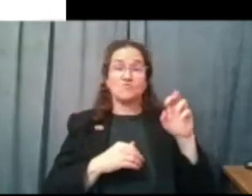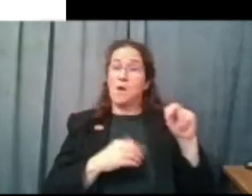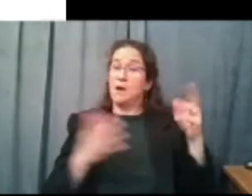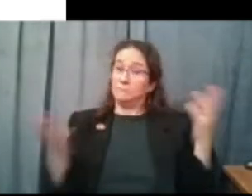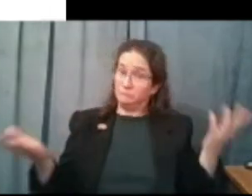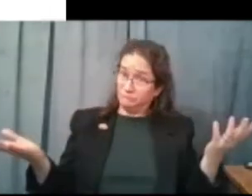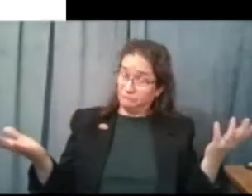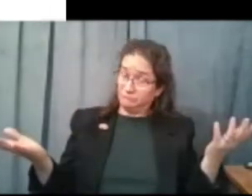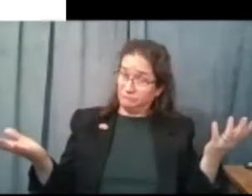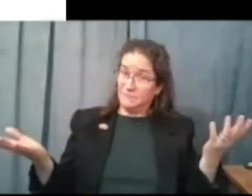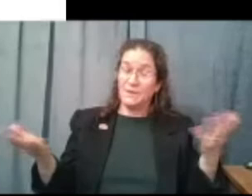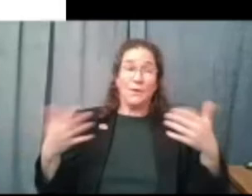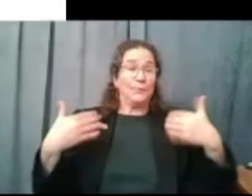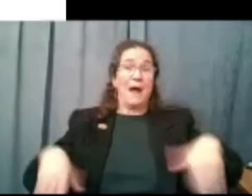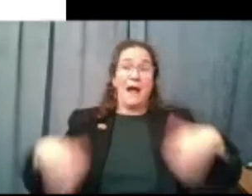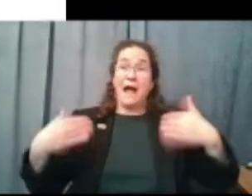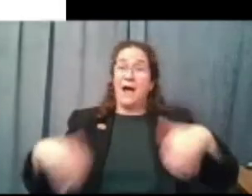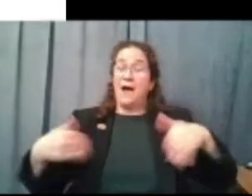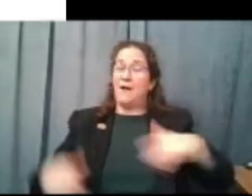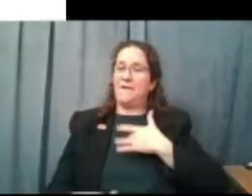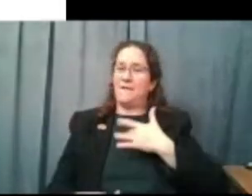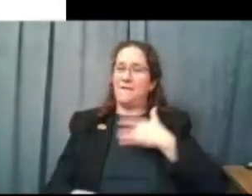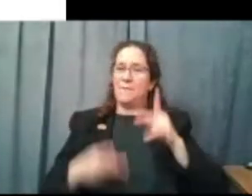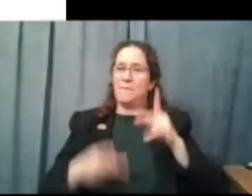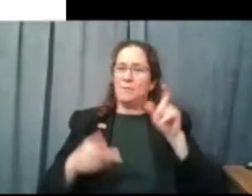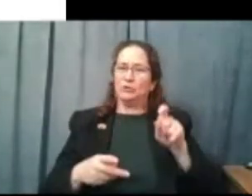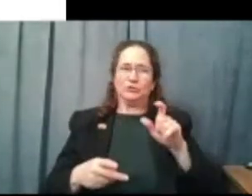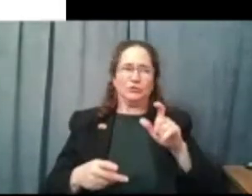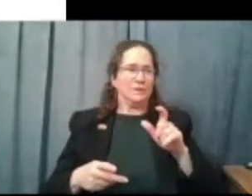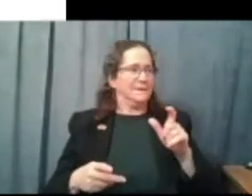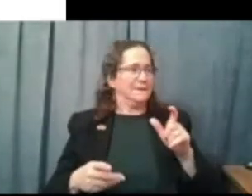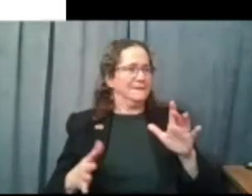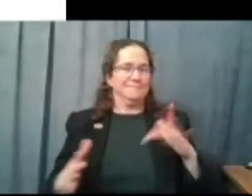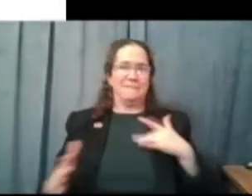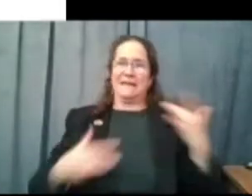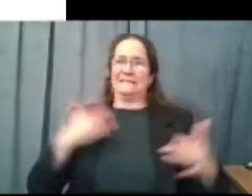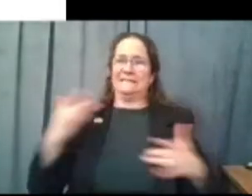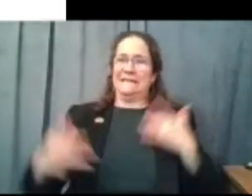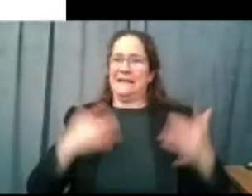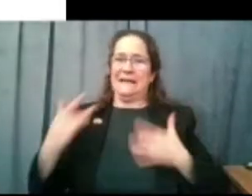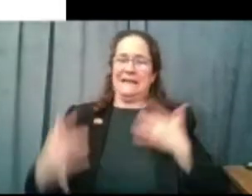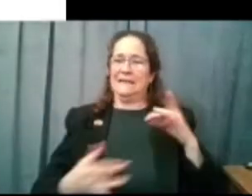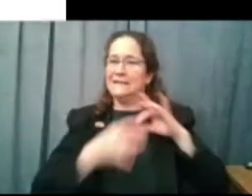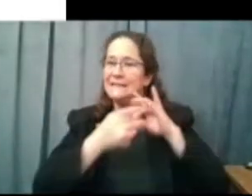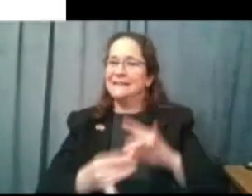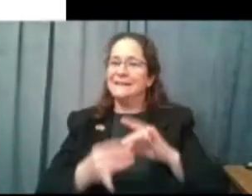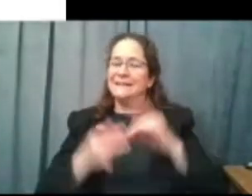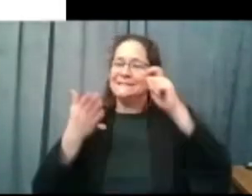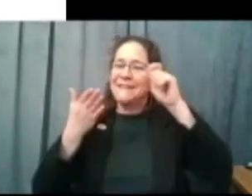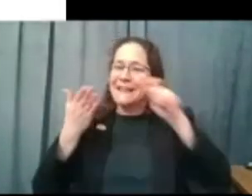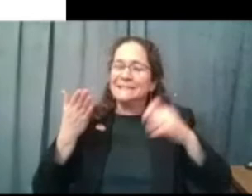wow, I think people should be pretty excited about checklists now and they're leaving with quite a few different things.